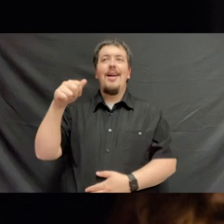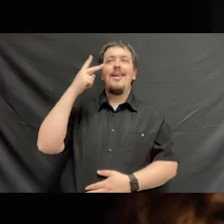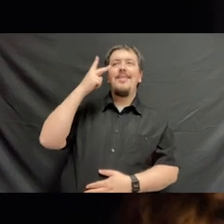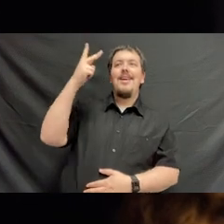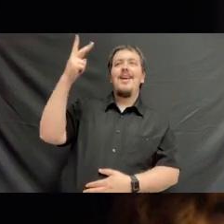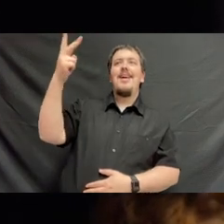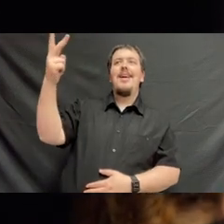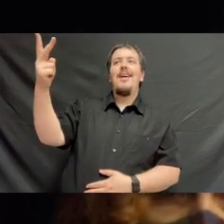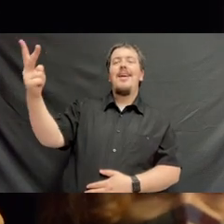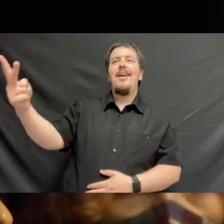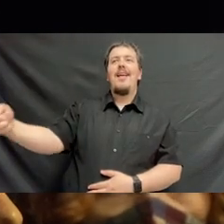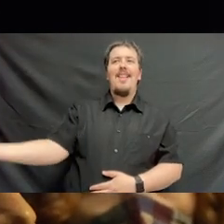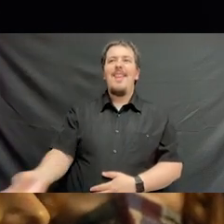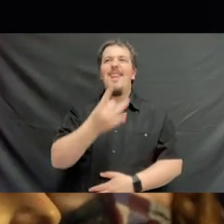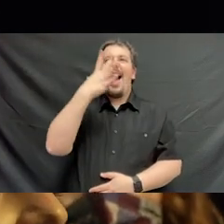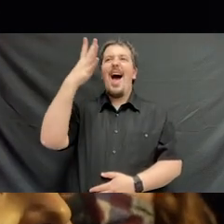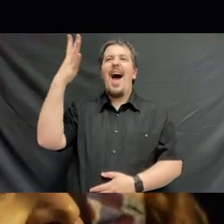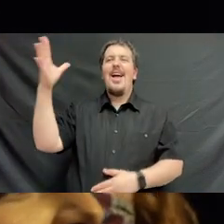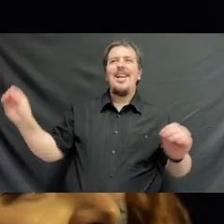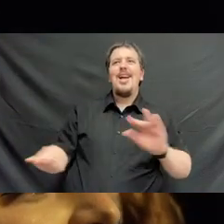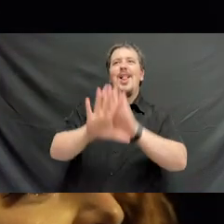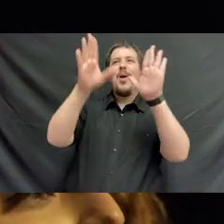'Cause I can see in the light of a clear blue morning